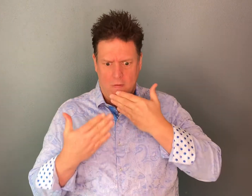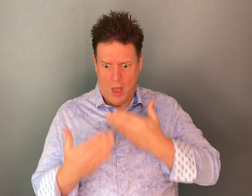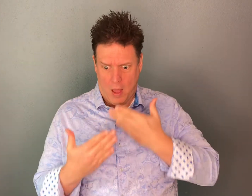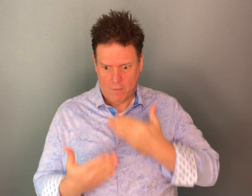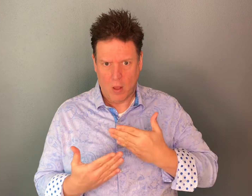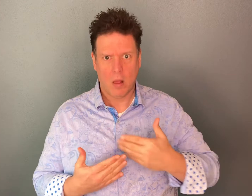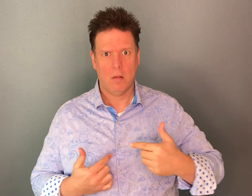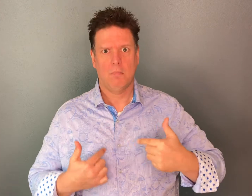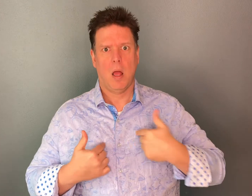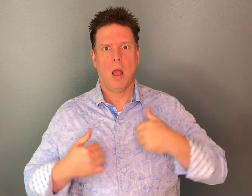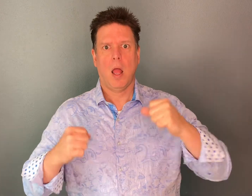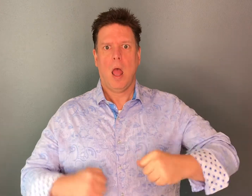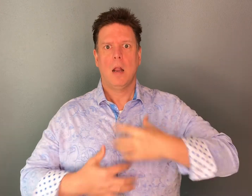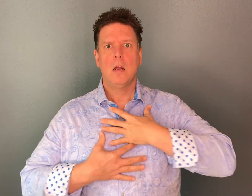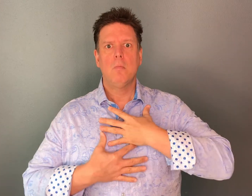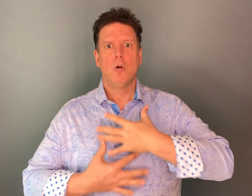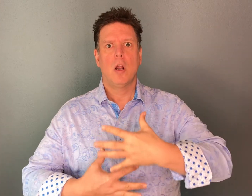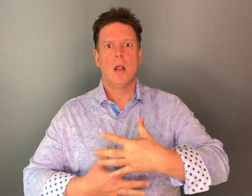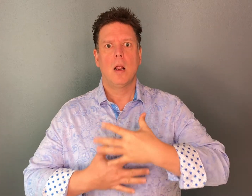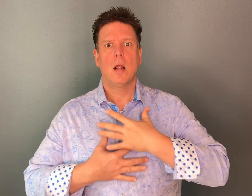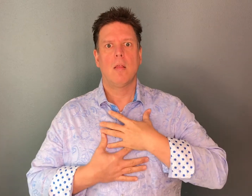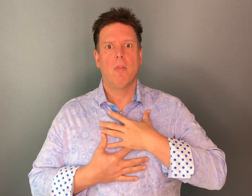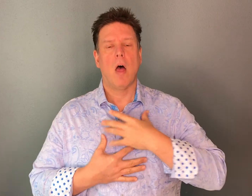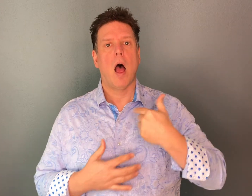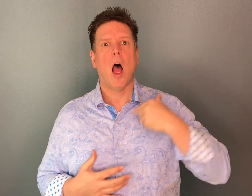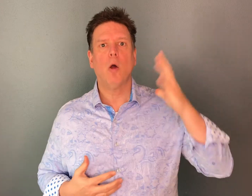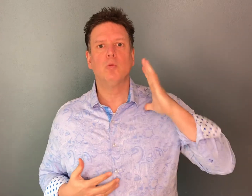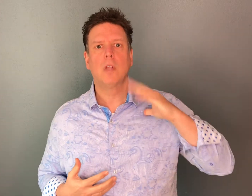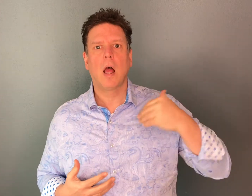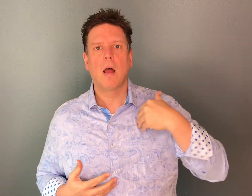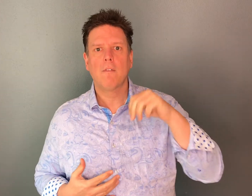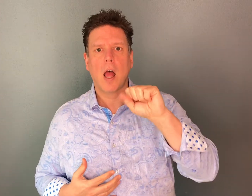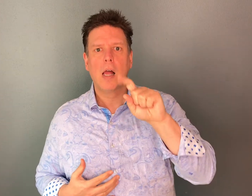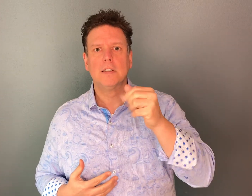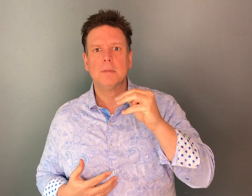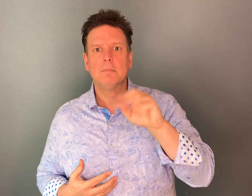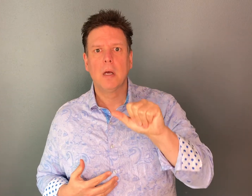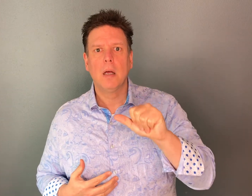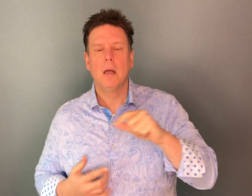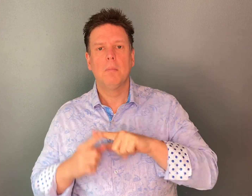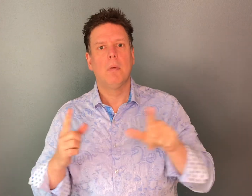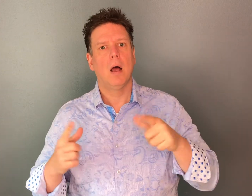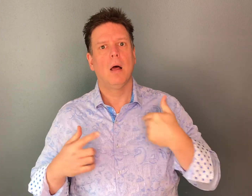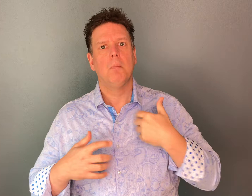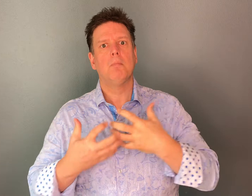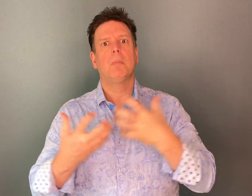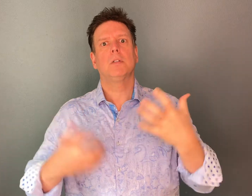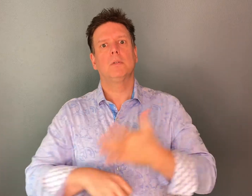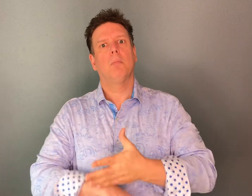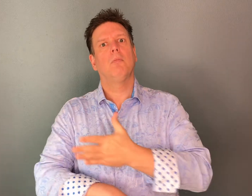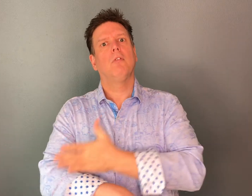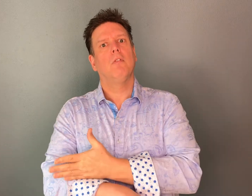grateful that I can breathe. I used to have asthma but I'm so much more